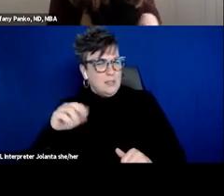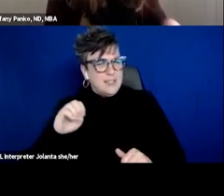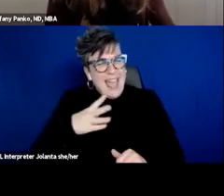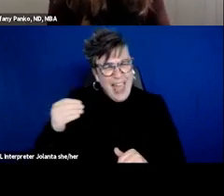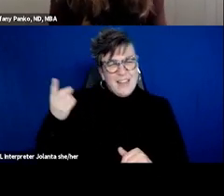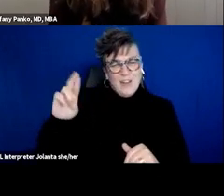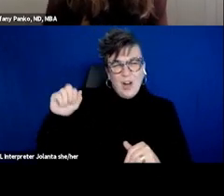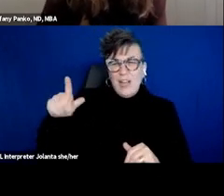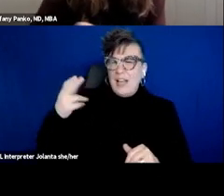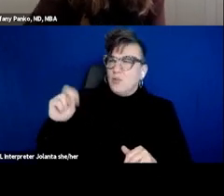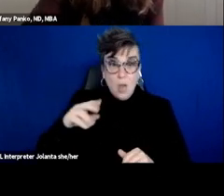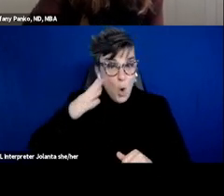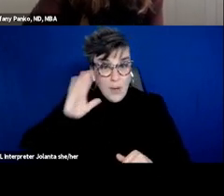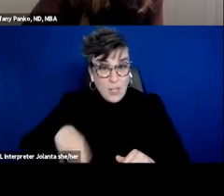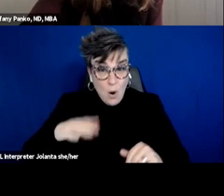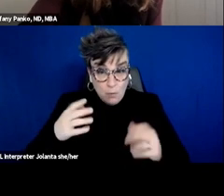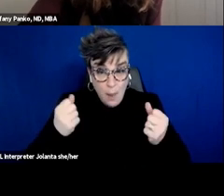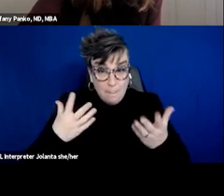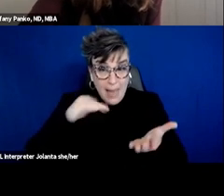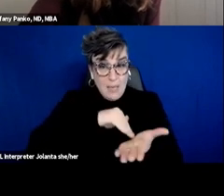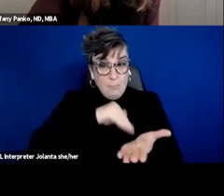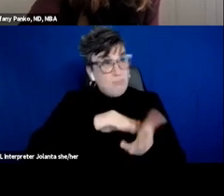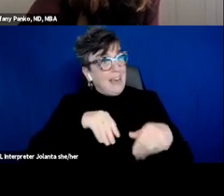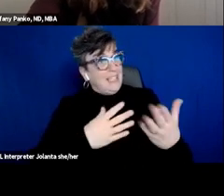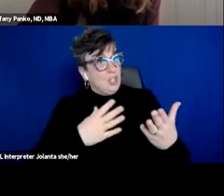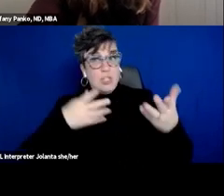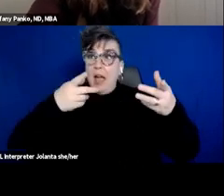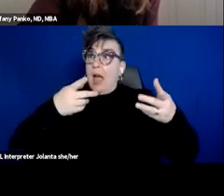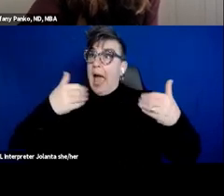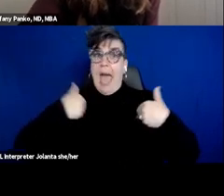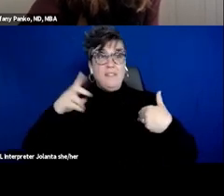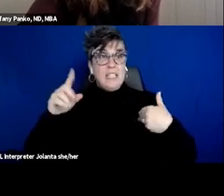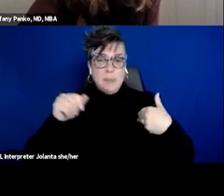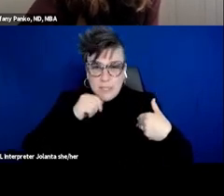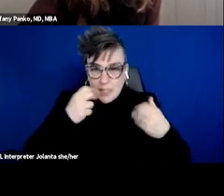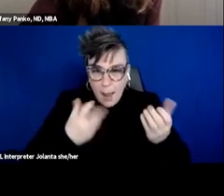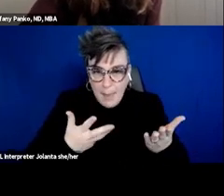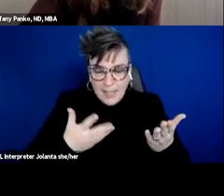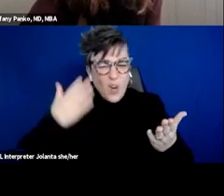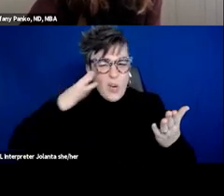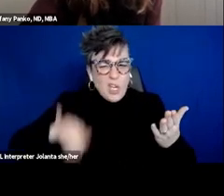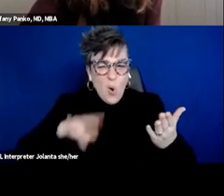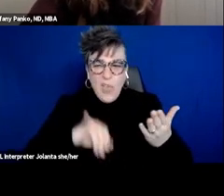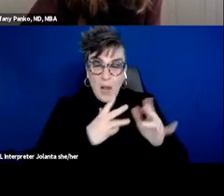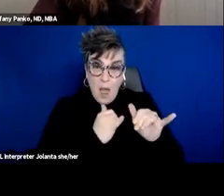practitioners who also happen to have disabilities. We know that concordance makes a difference